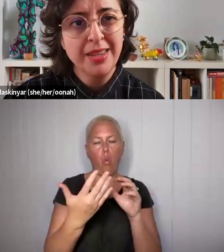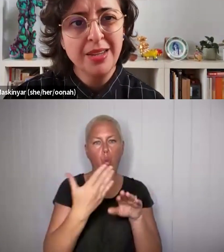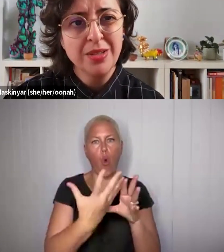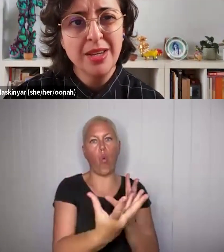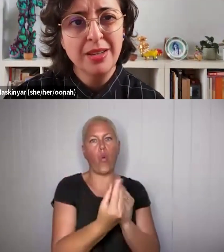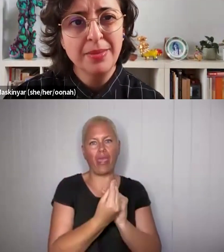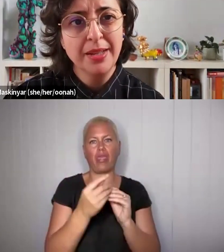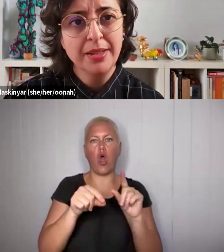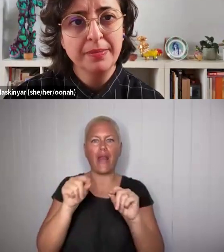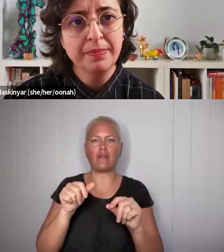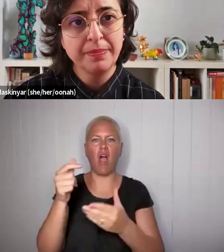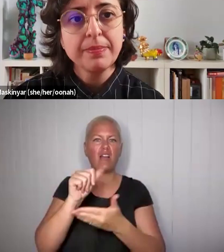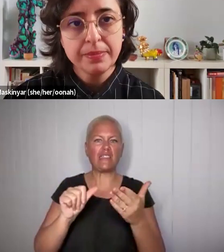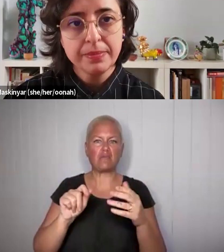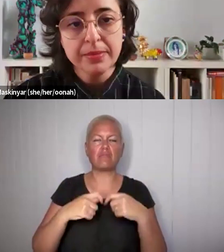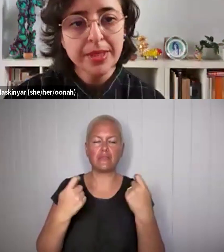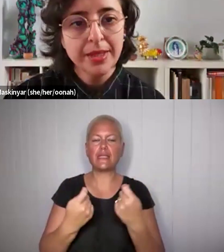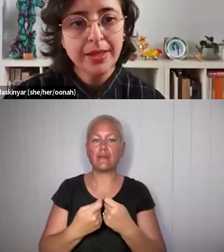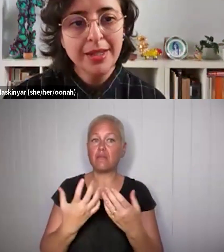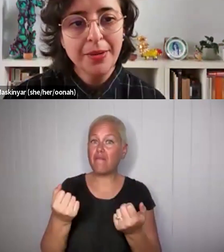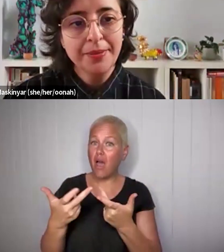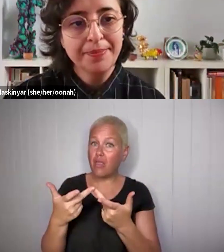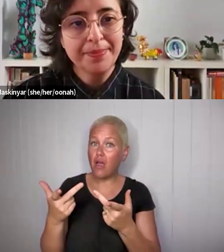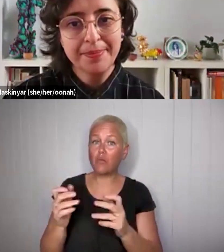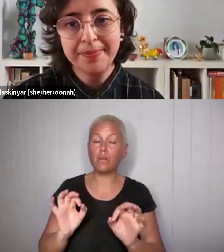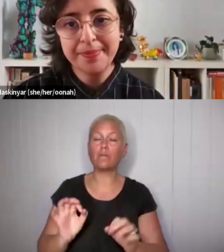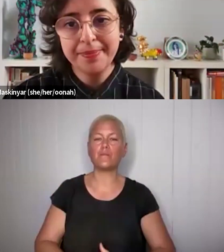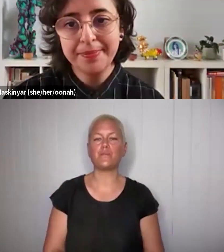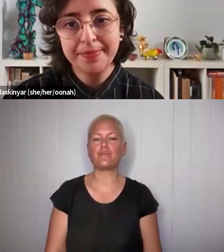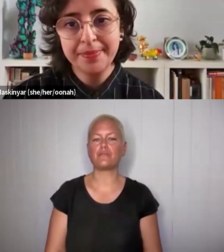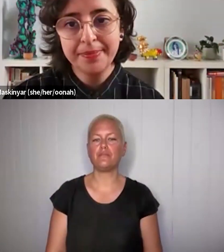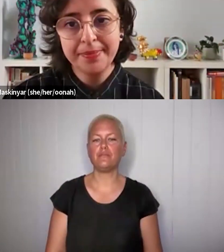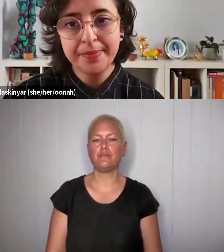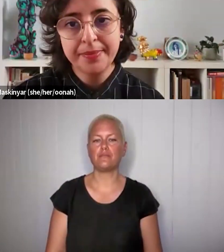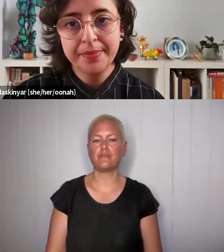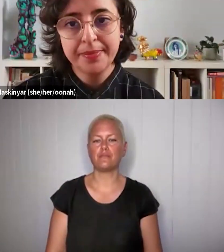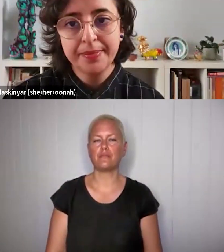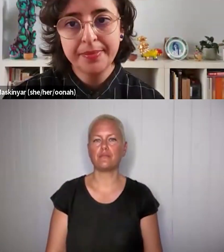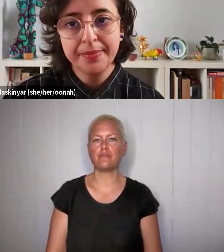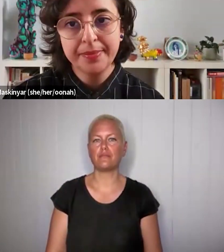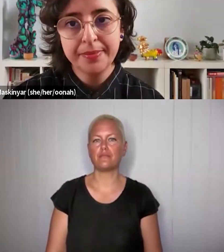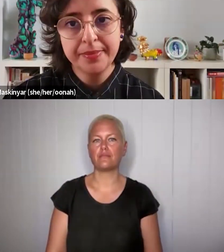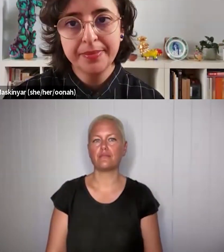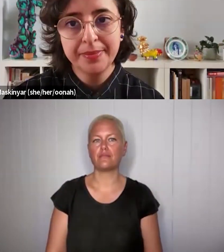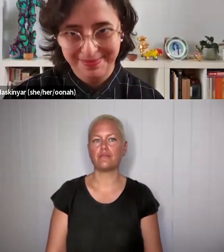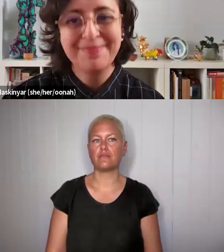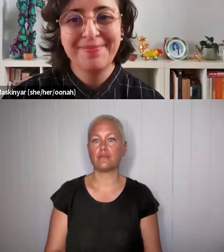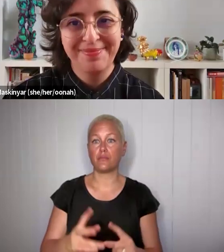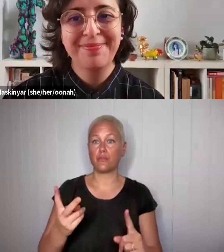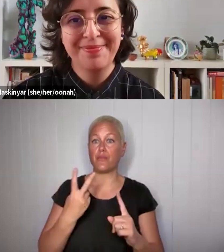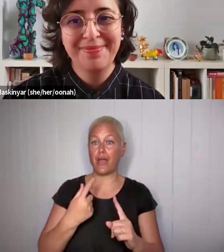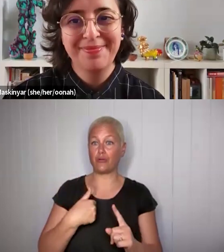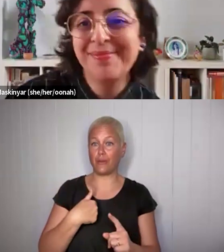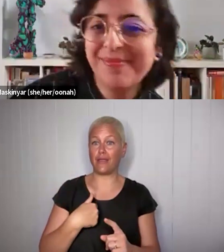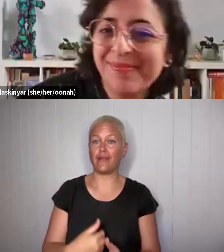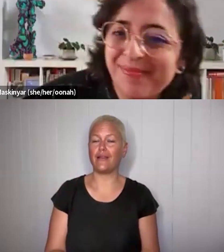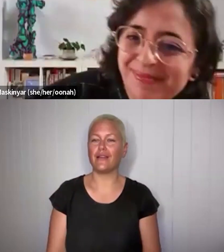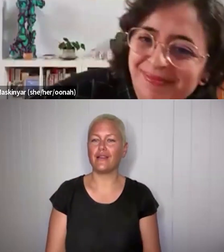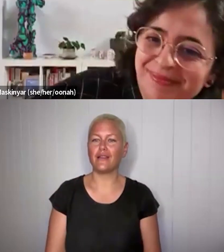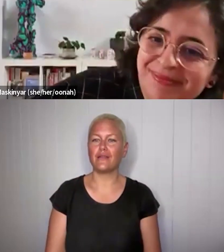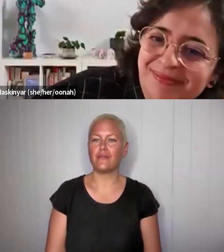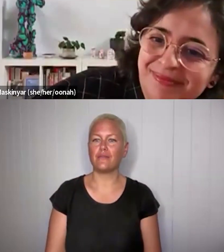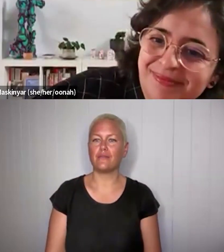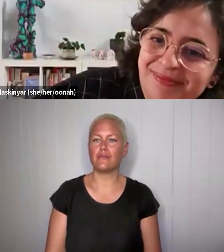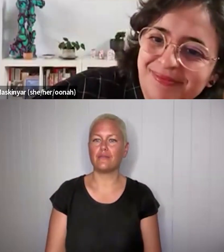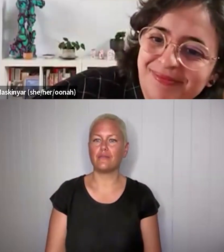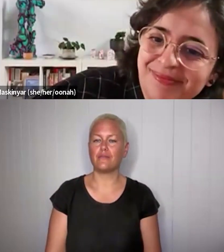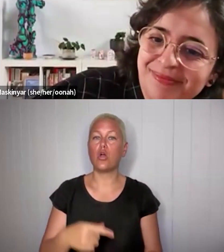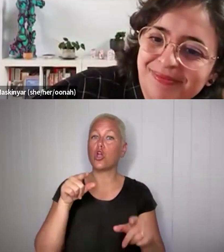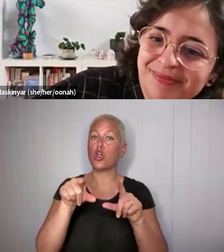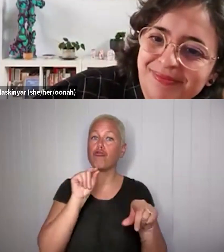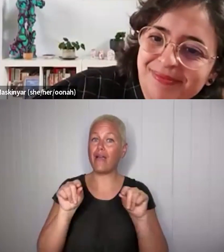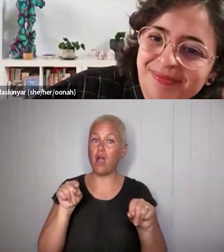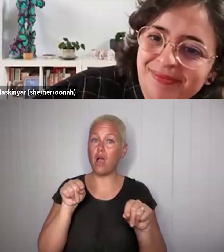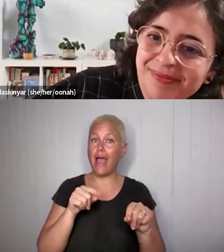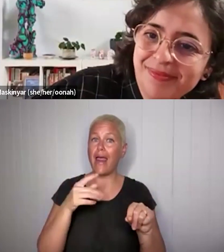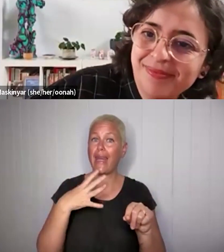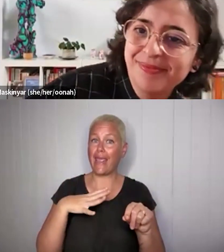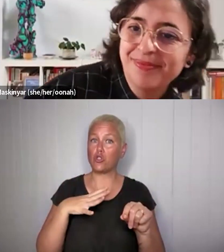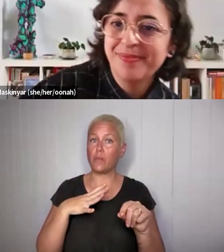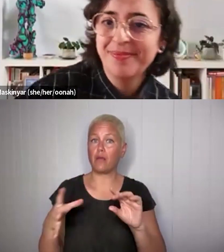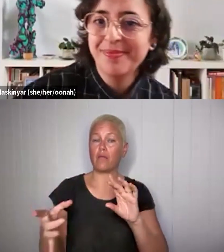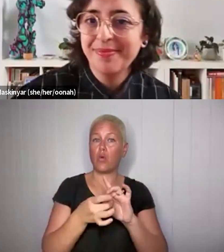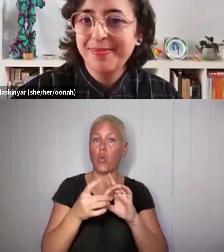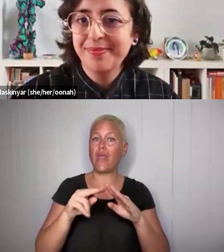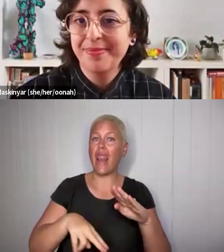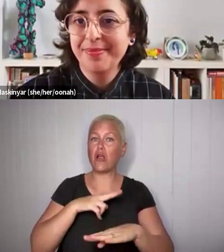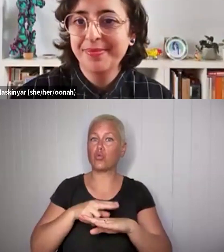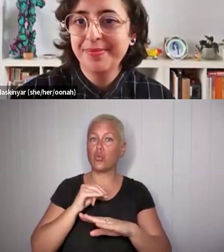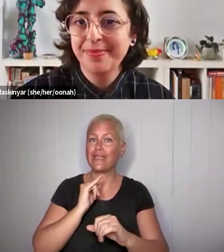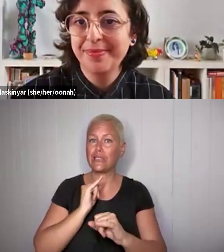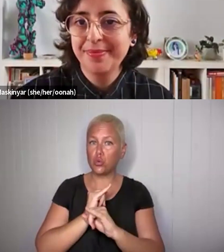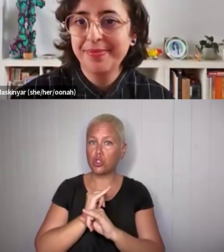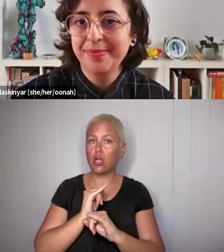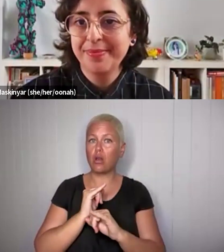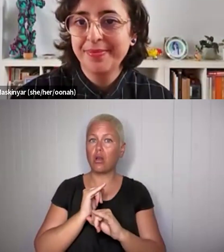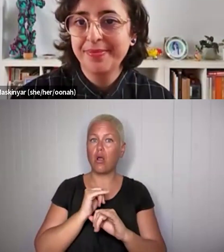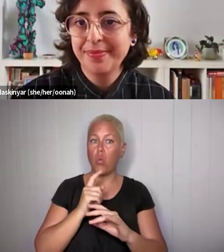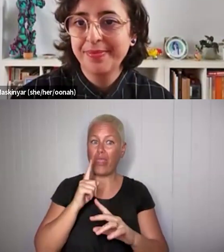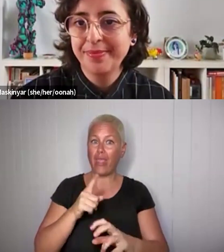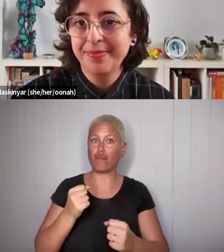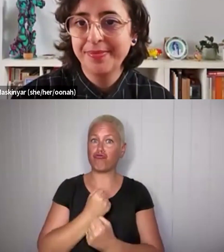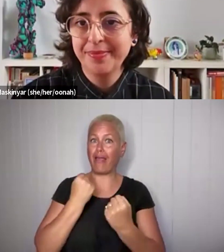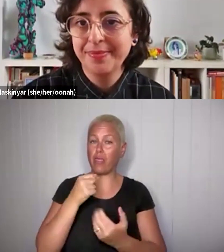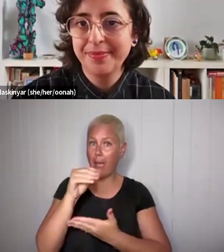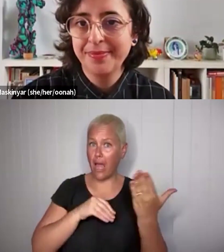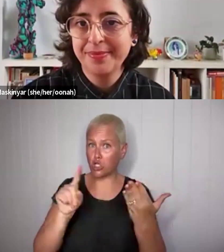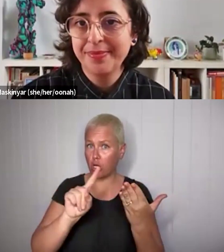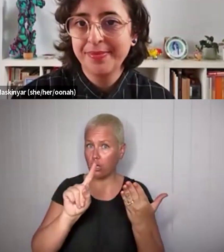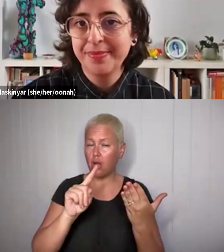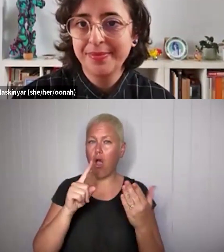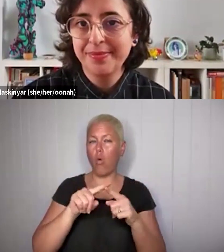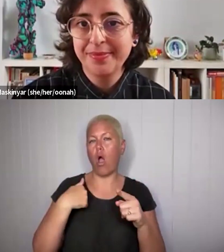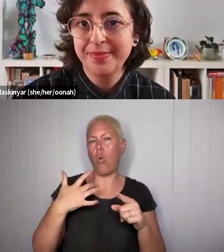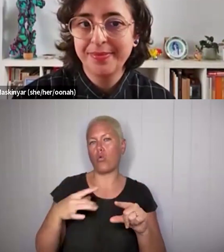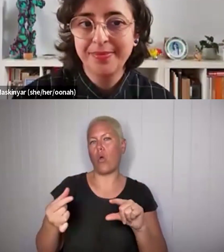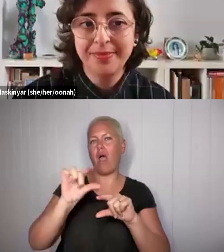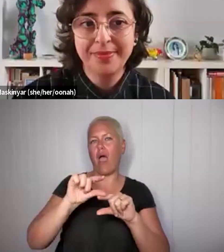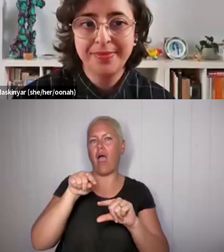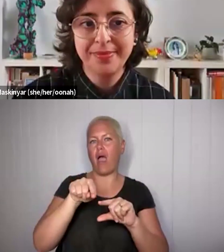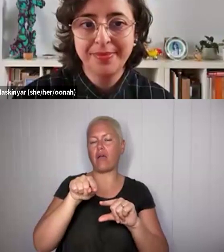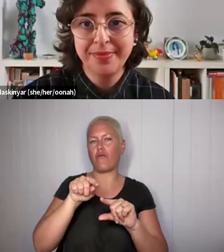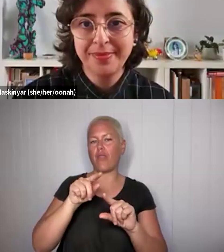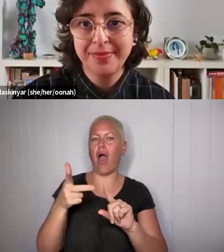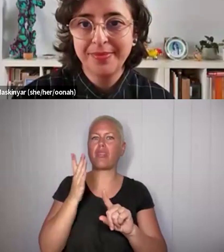'Do they need to be part of the... I will tack on to that, does the artist